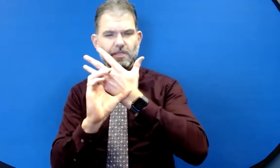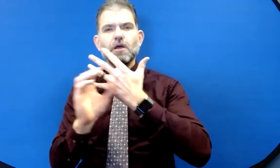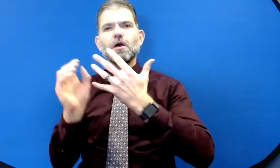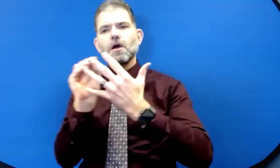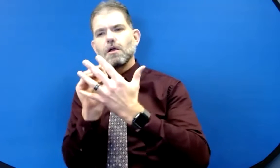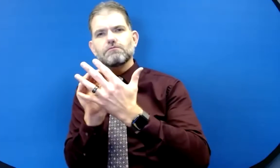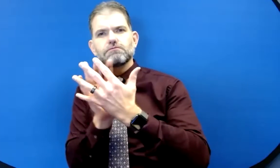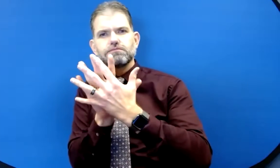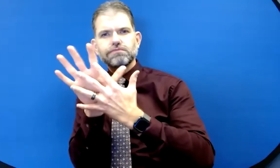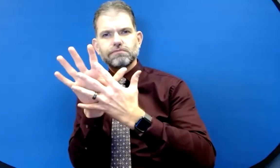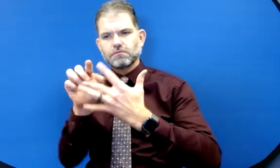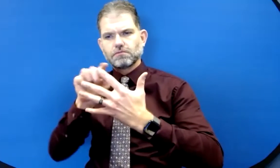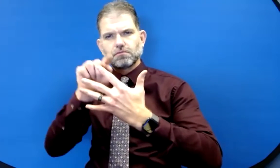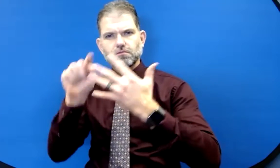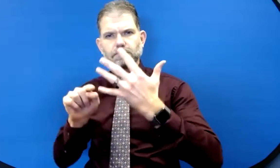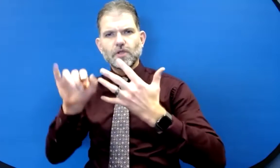ASL Interpreter: is where neurons in the brain.